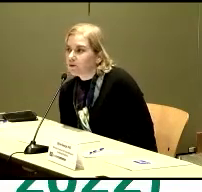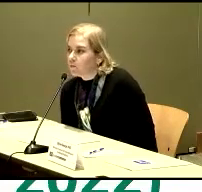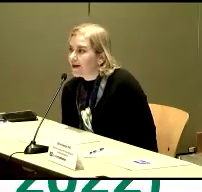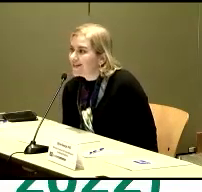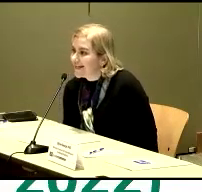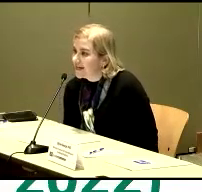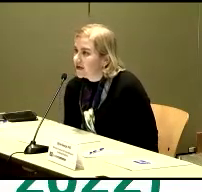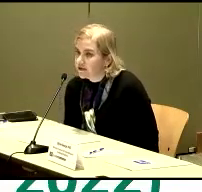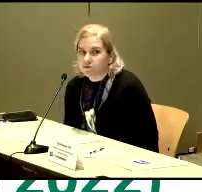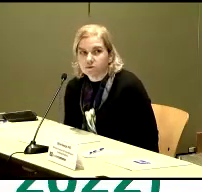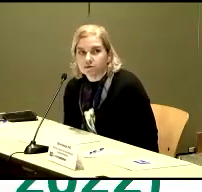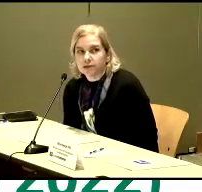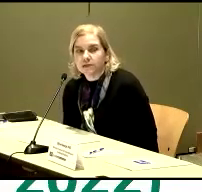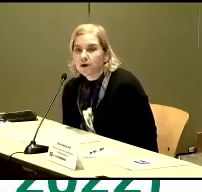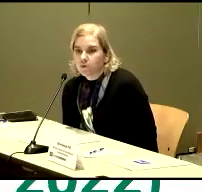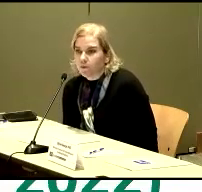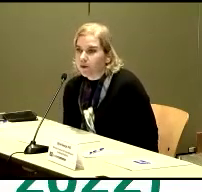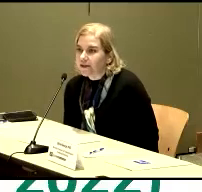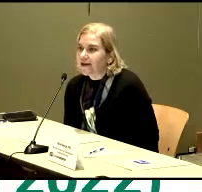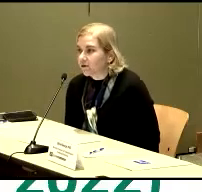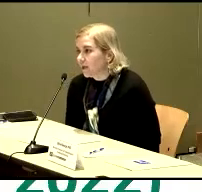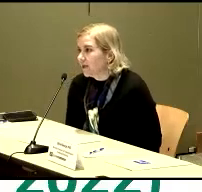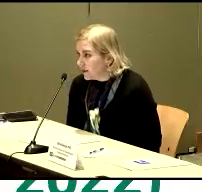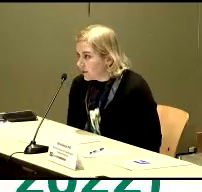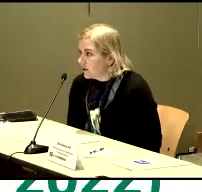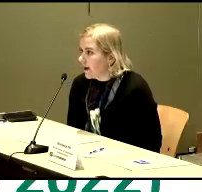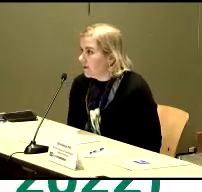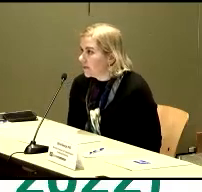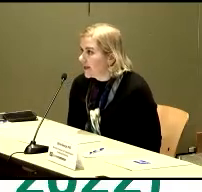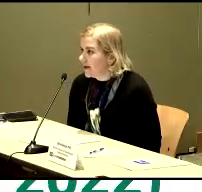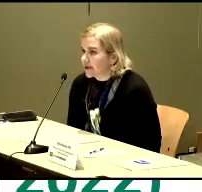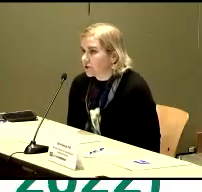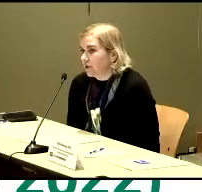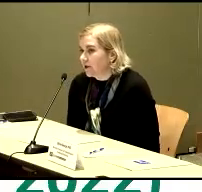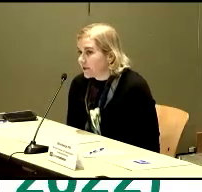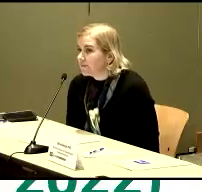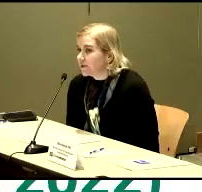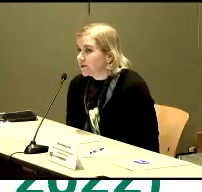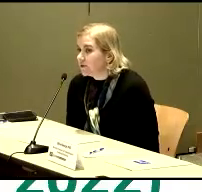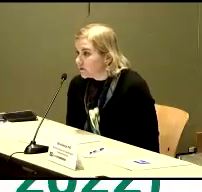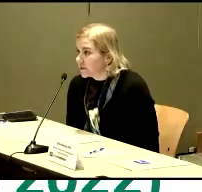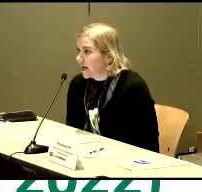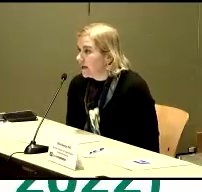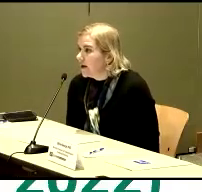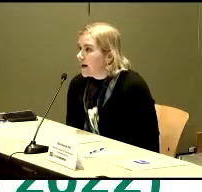where 1 in 10 high school students reported that not only had they thought about, but they had actually attempted suicide.